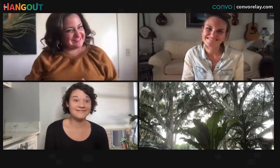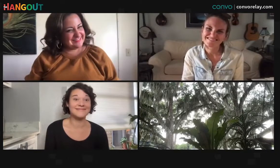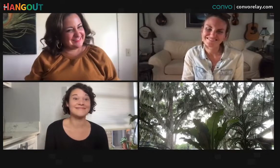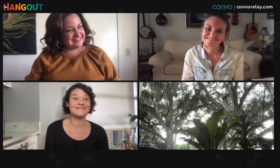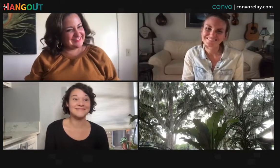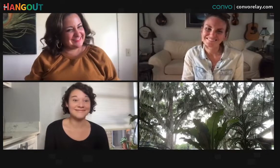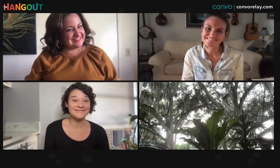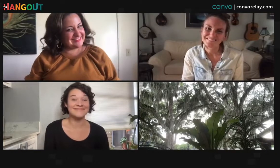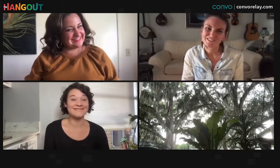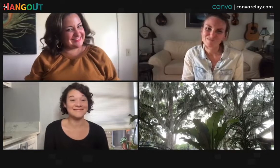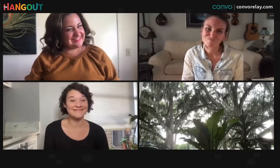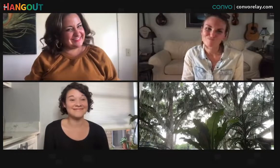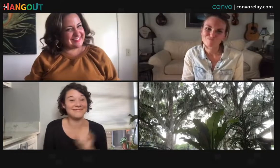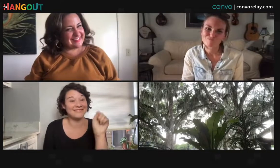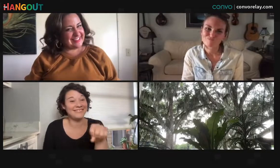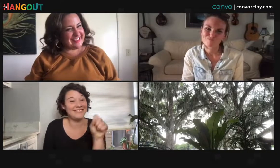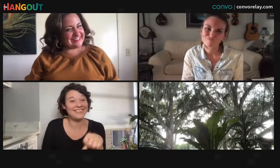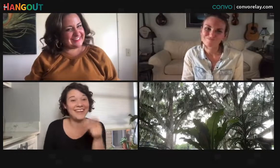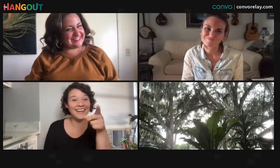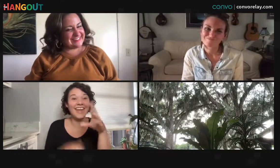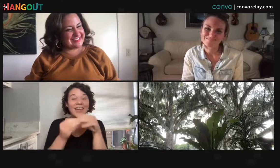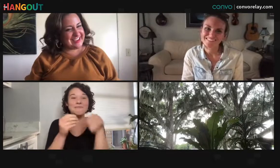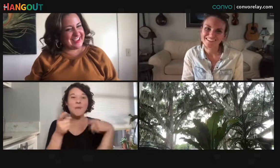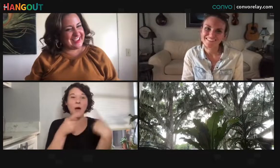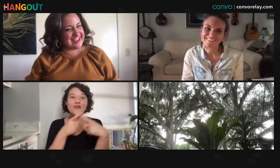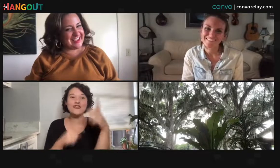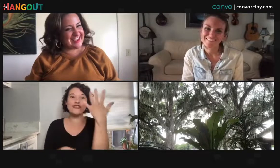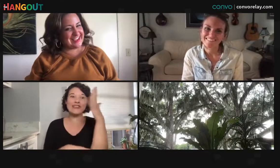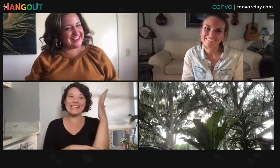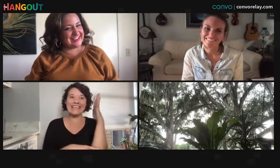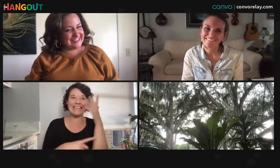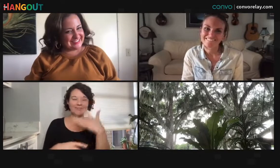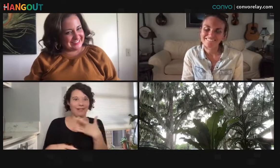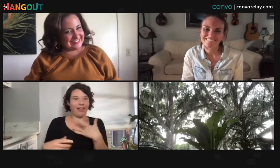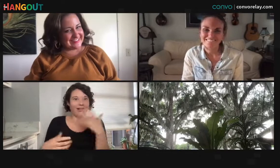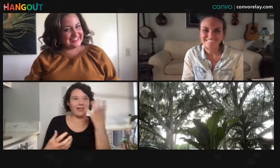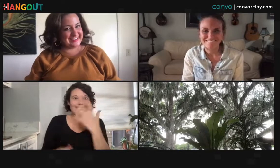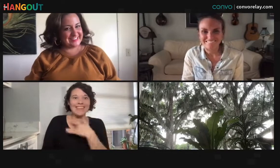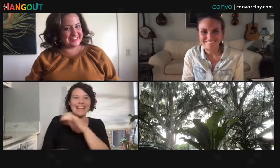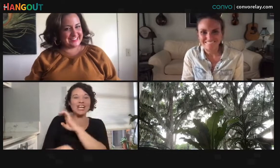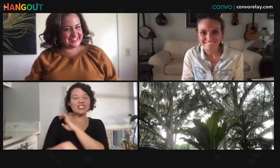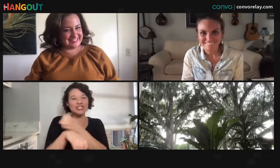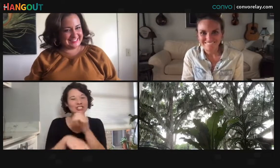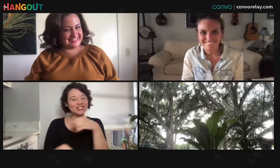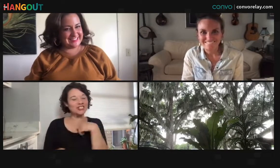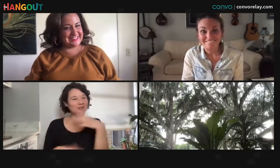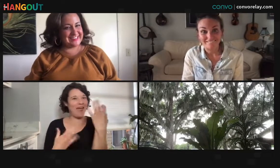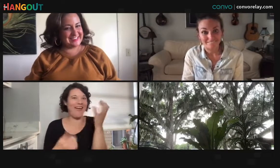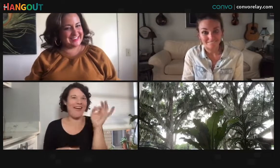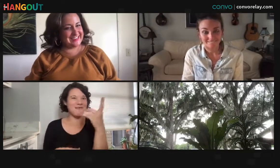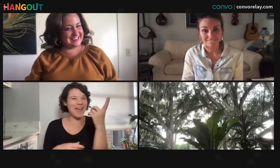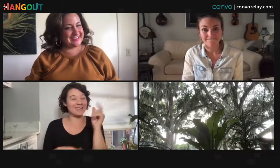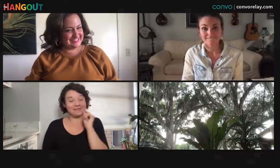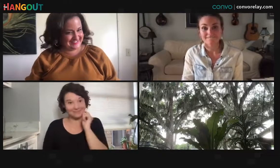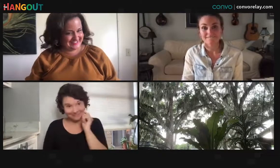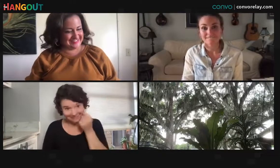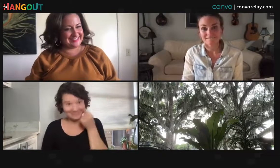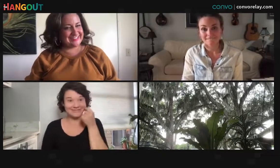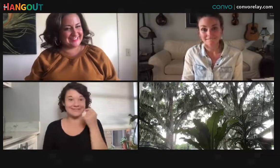it's really amazing yes i want to add to that too this is mallory you could feel the energy from the trees